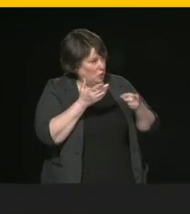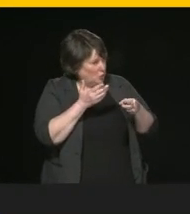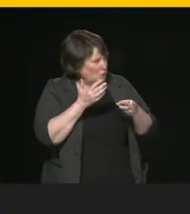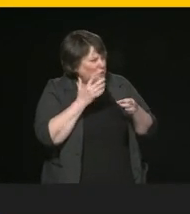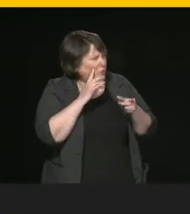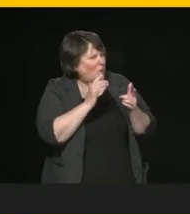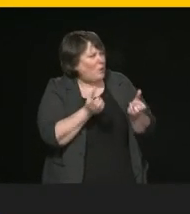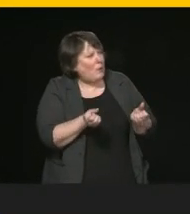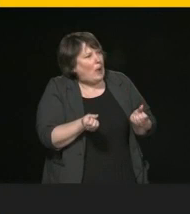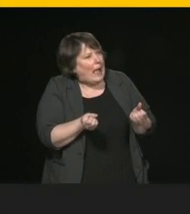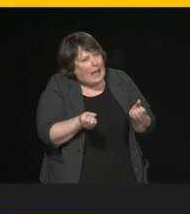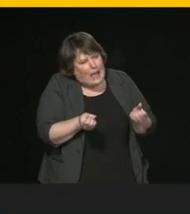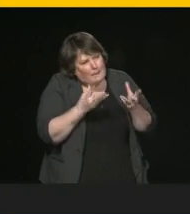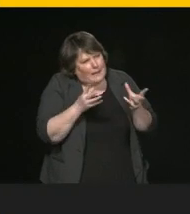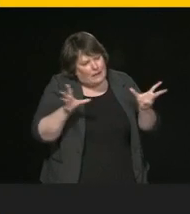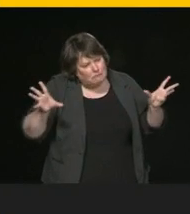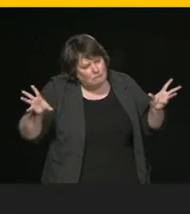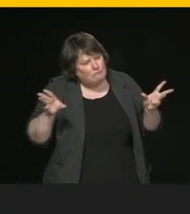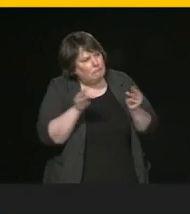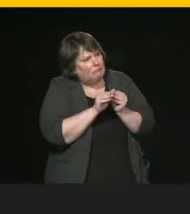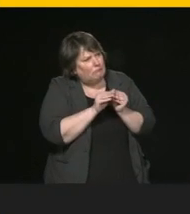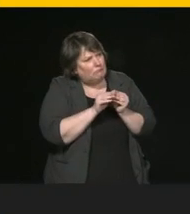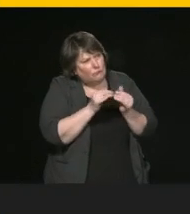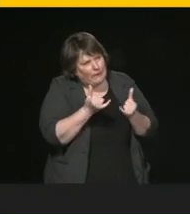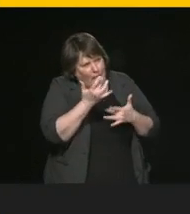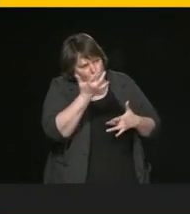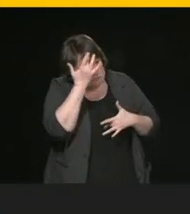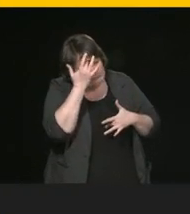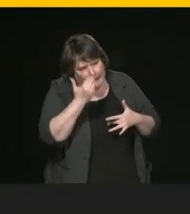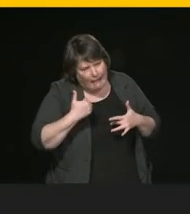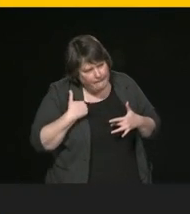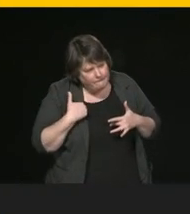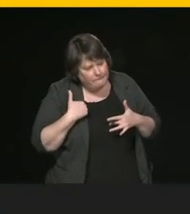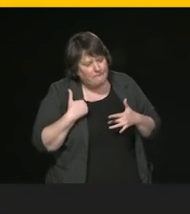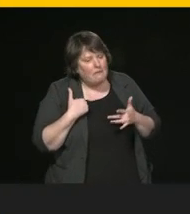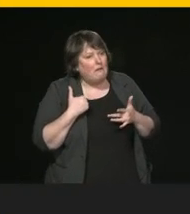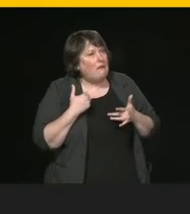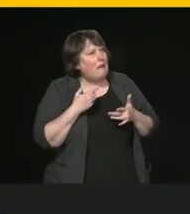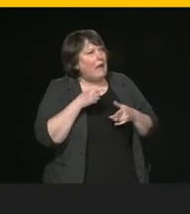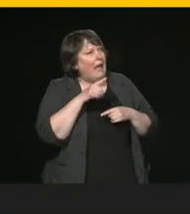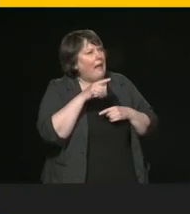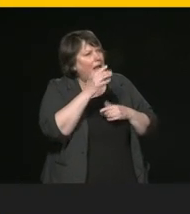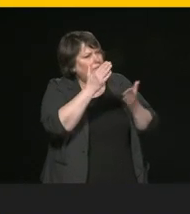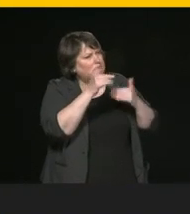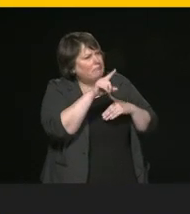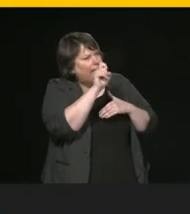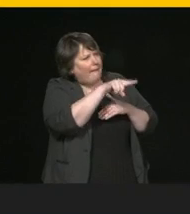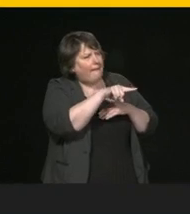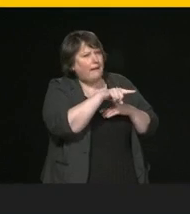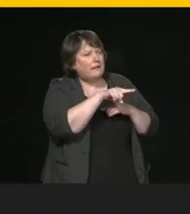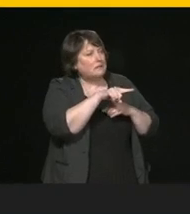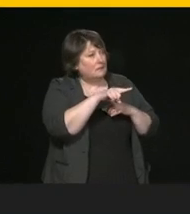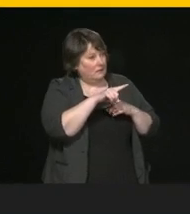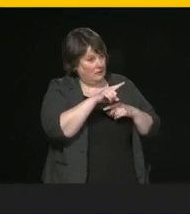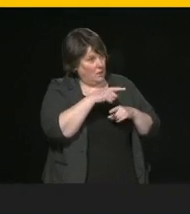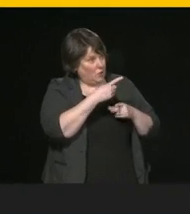I'M WONDERING, ONE, IF YOU HAVE AN EXACT PICTURE OF HOW MANY HEALTH CARE WORKERS ACROSS THE COUNTRY ARE INFECTED?